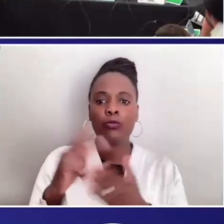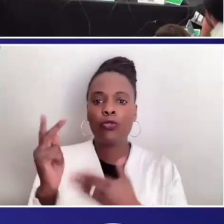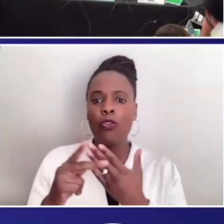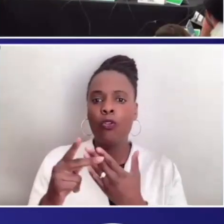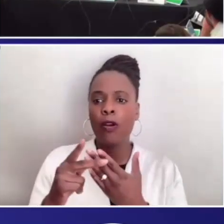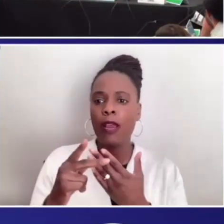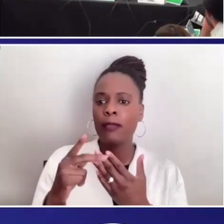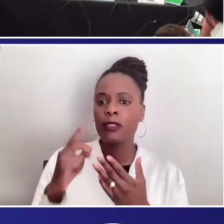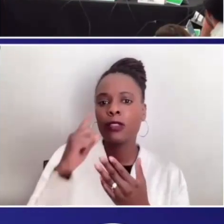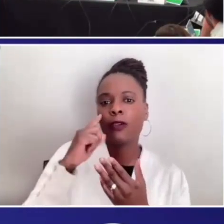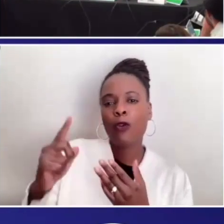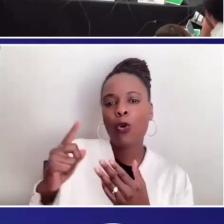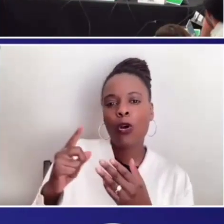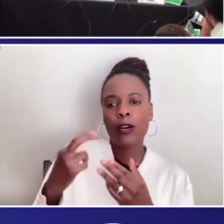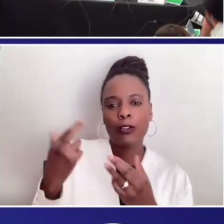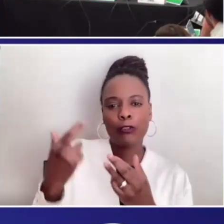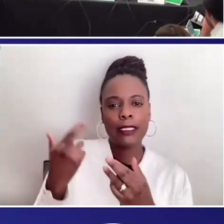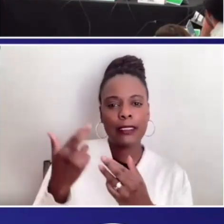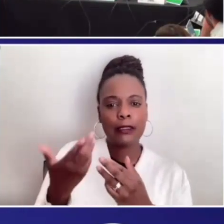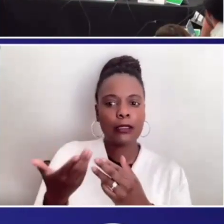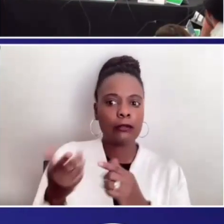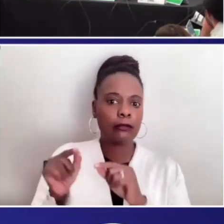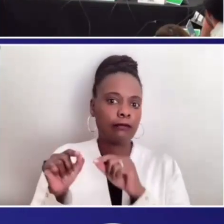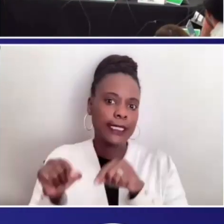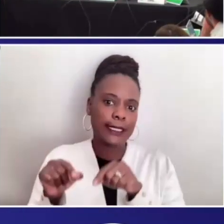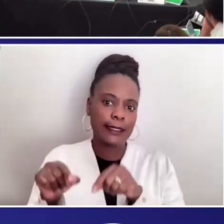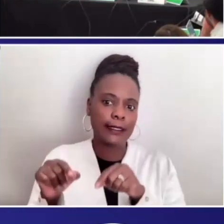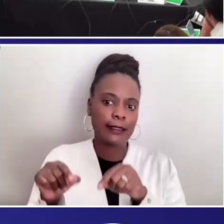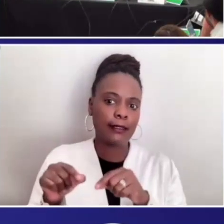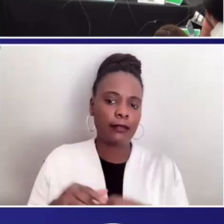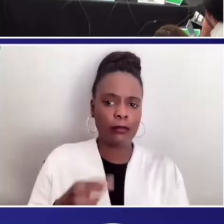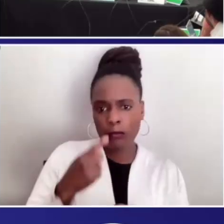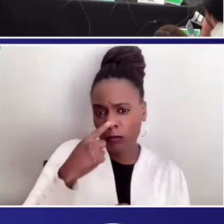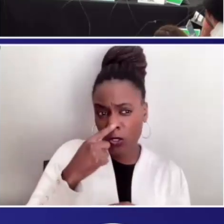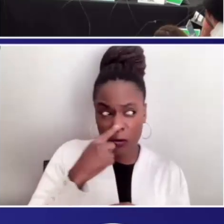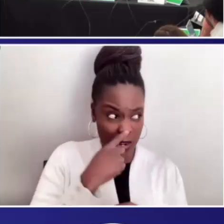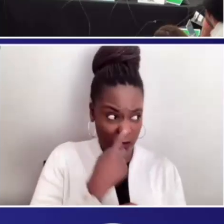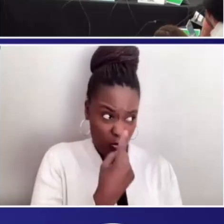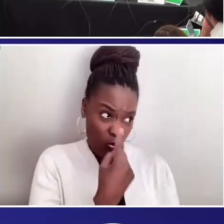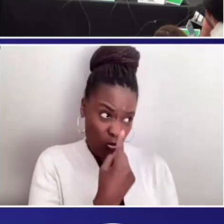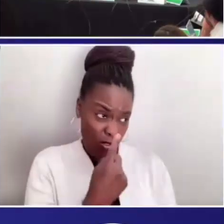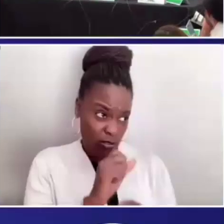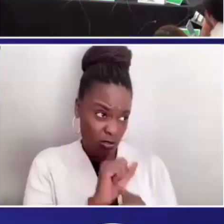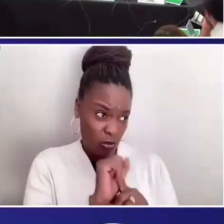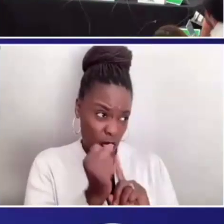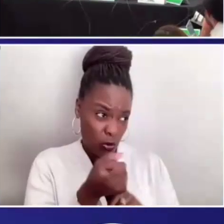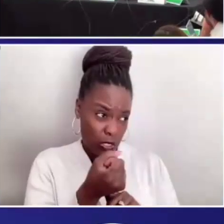for purposes of this. Can I run one scenario past you? Is that okay to do? We call our --